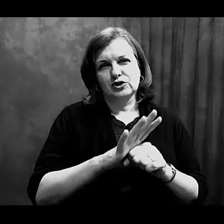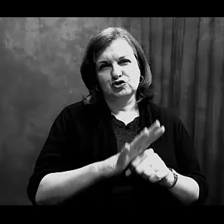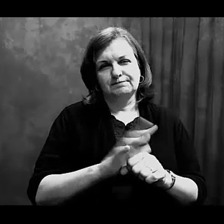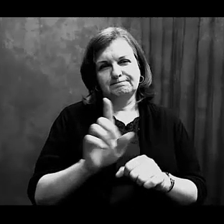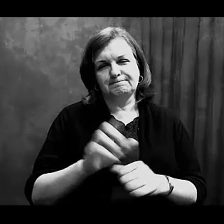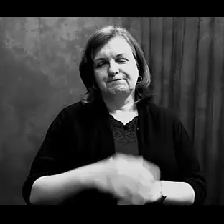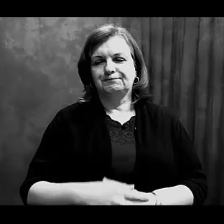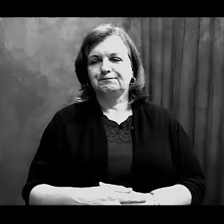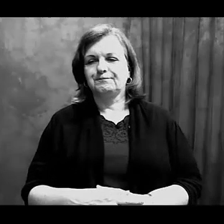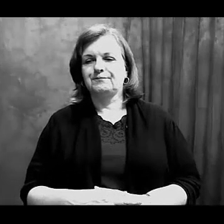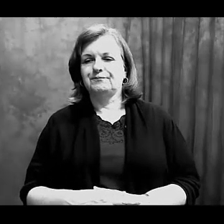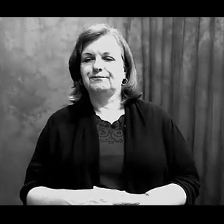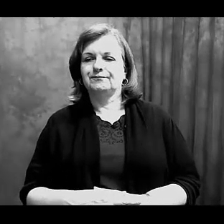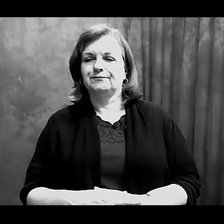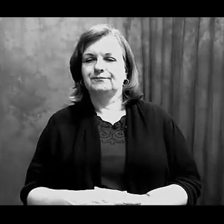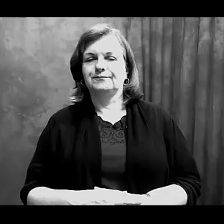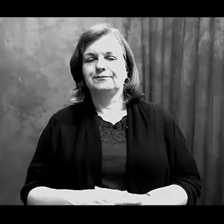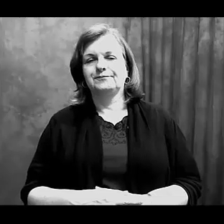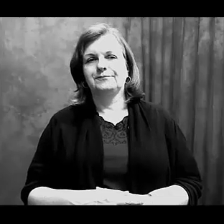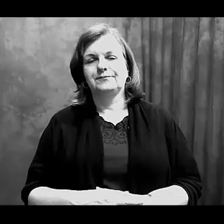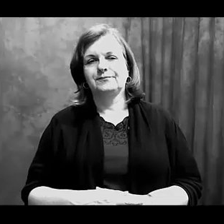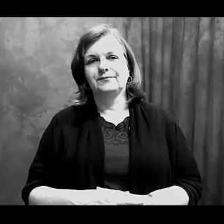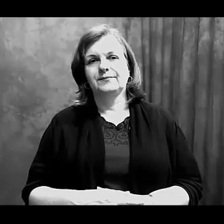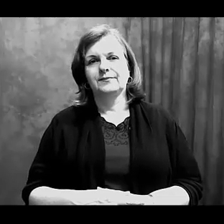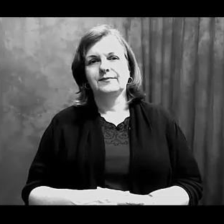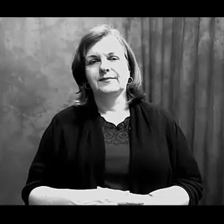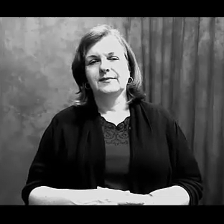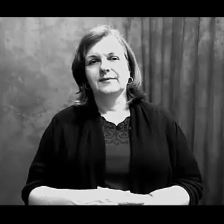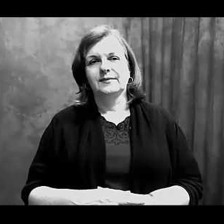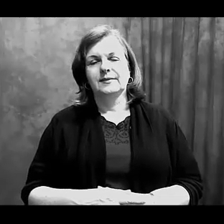now in mammals we actually look at breathing through your nostrils -- and they tell